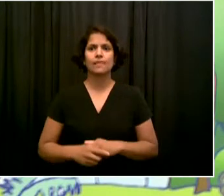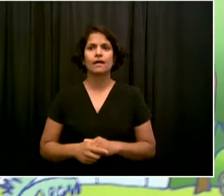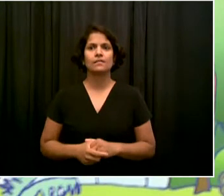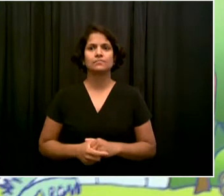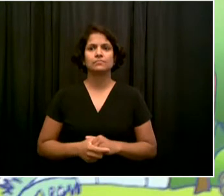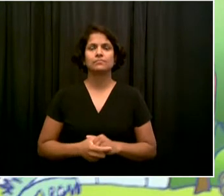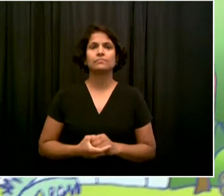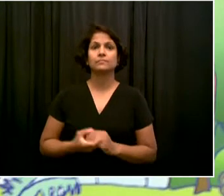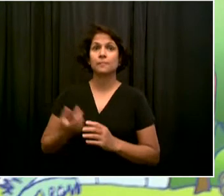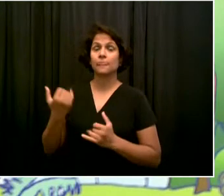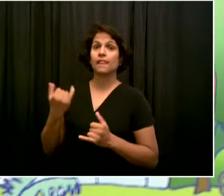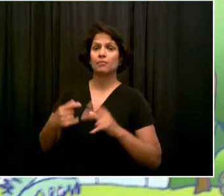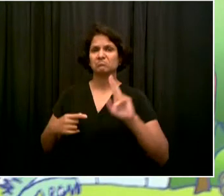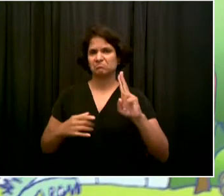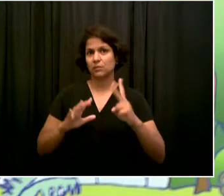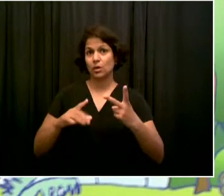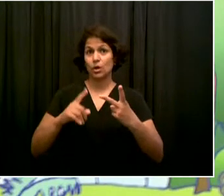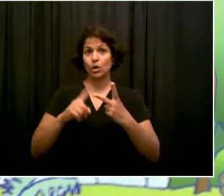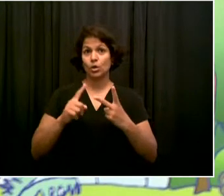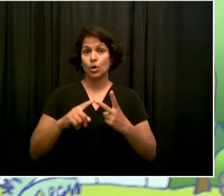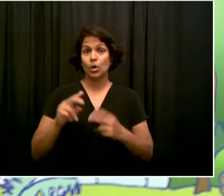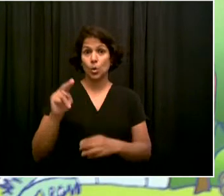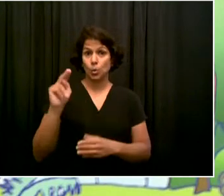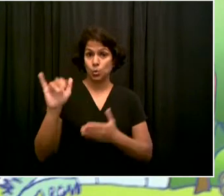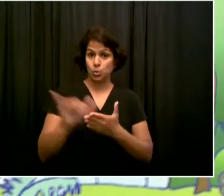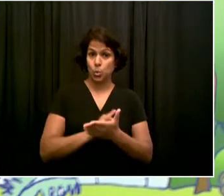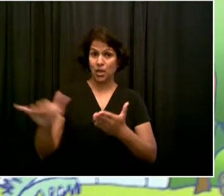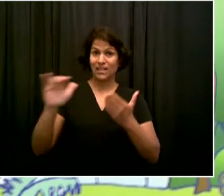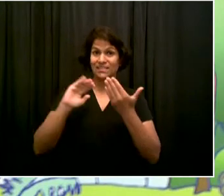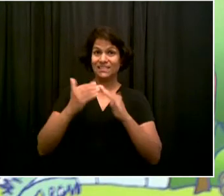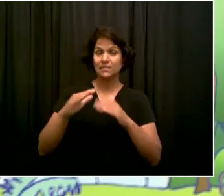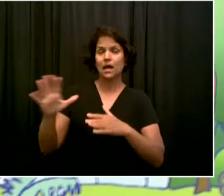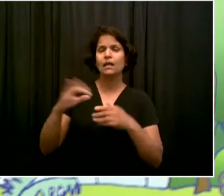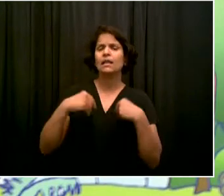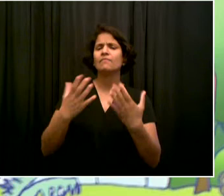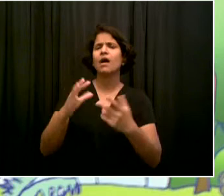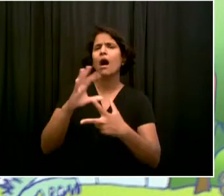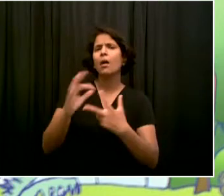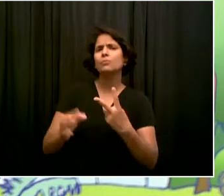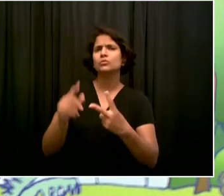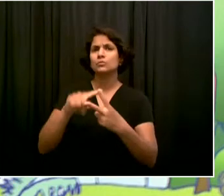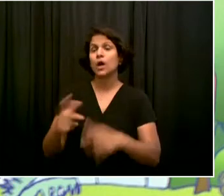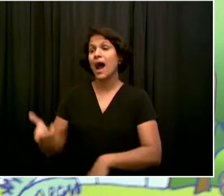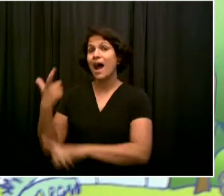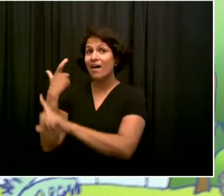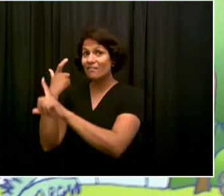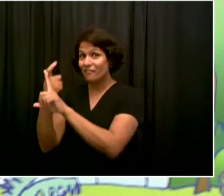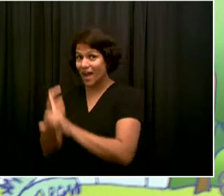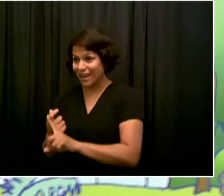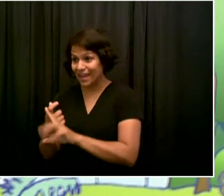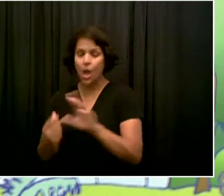WHAT HE DID. GO AHEAD JAMES. Reporter: , FOLLOW-UP, THE CITY IS ALLOWING